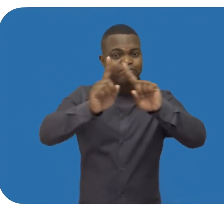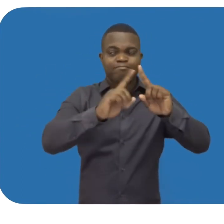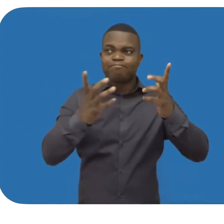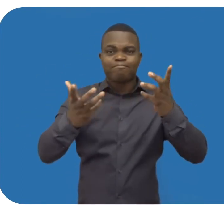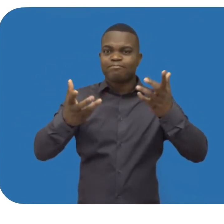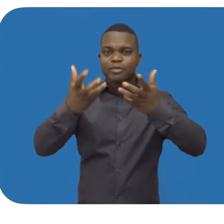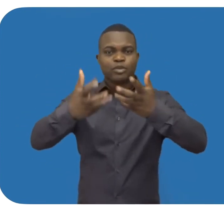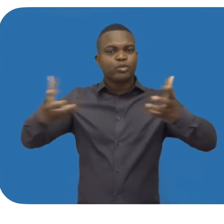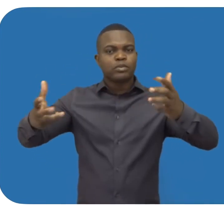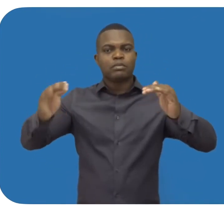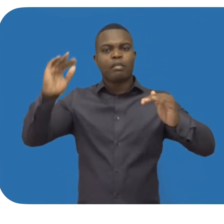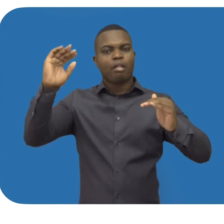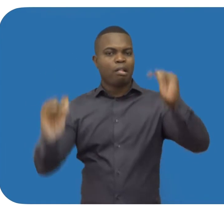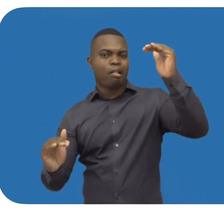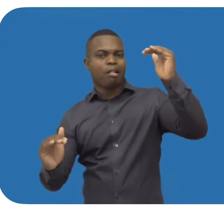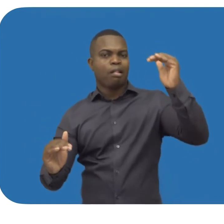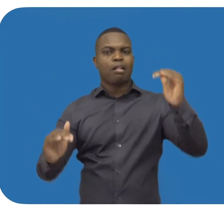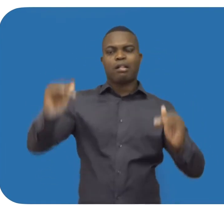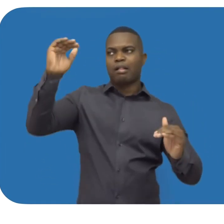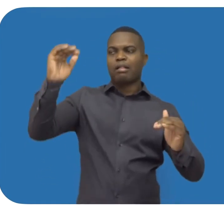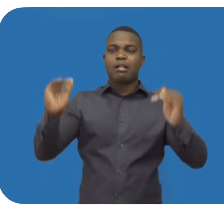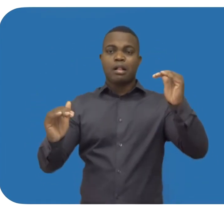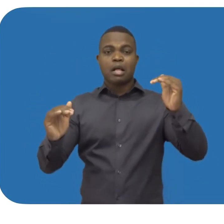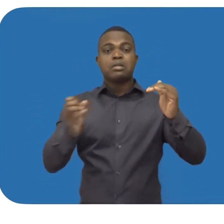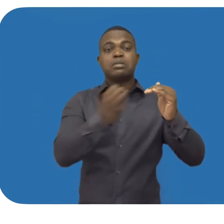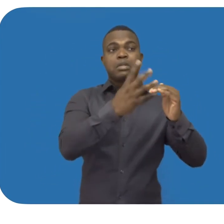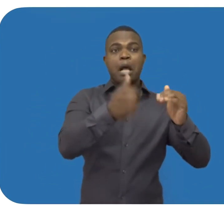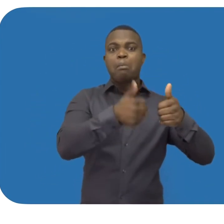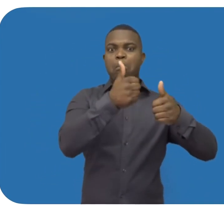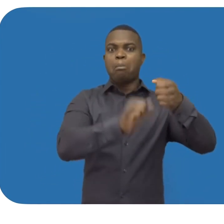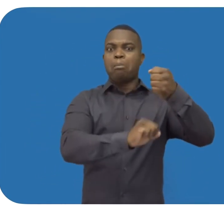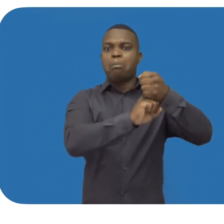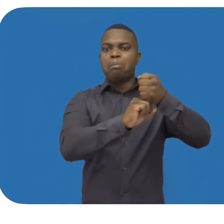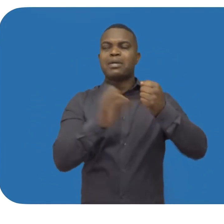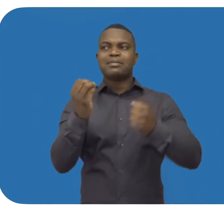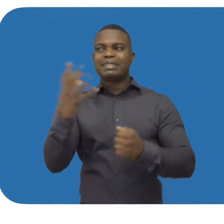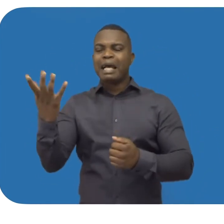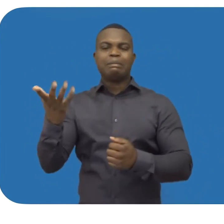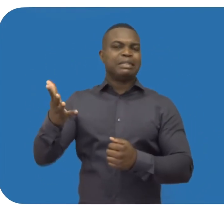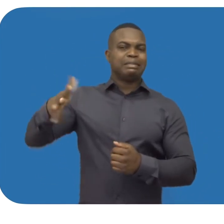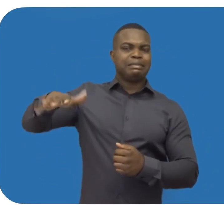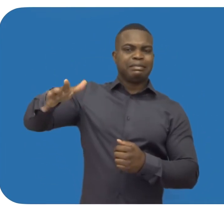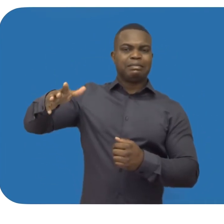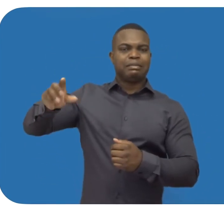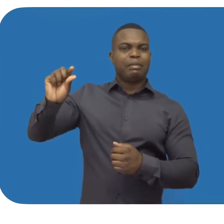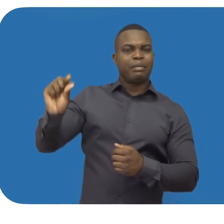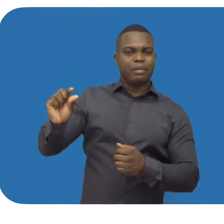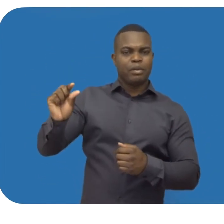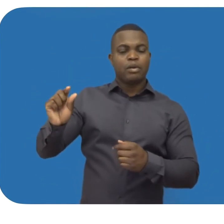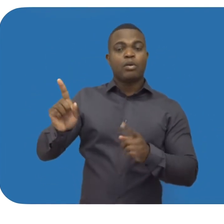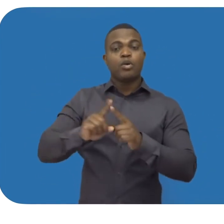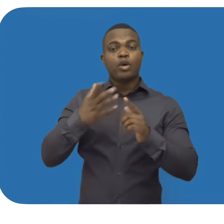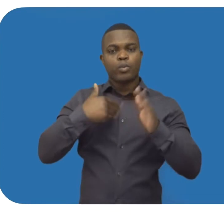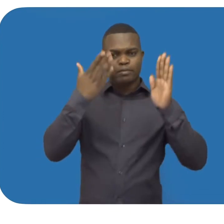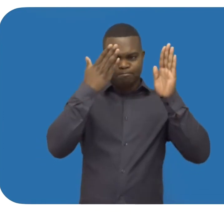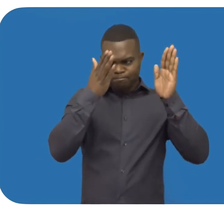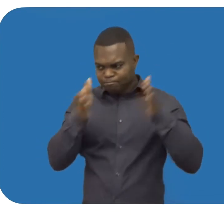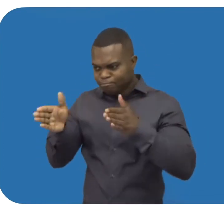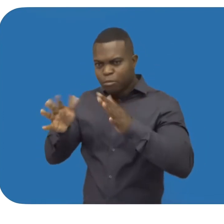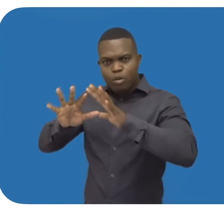was supported in different countries. This imbalance became even more pressing when we expanded our goals to a global search.